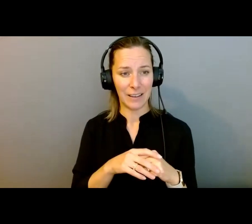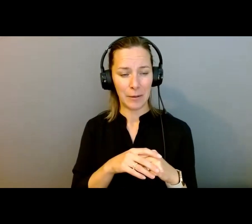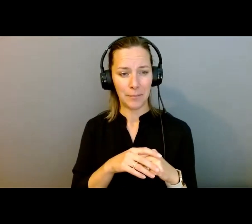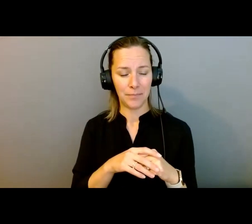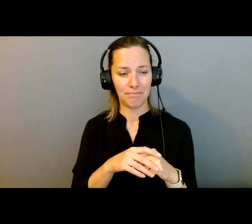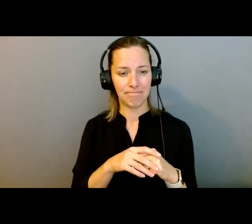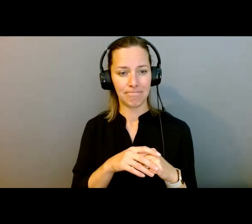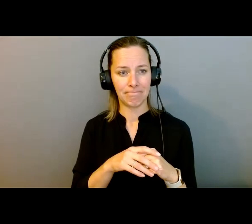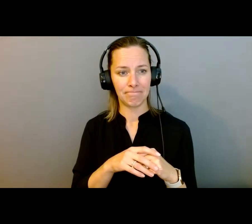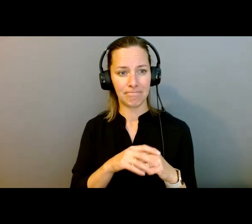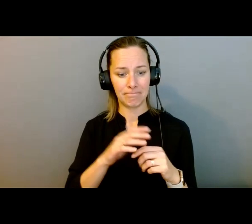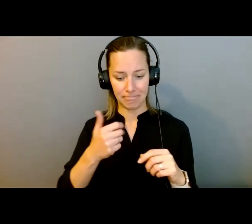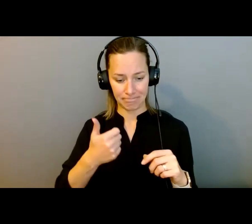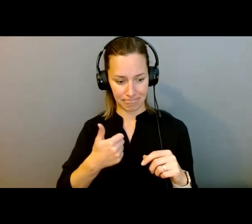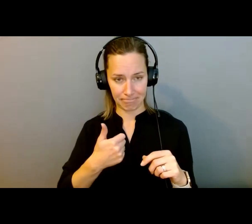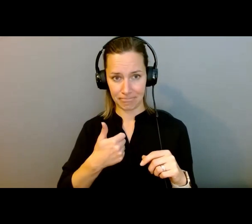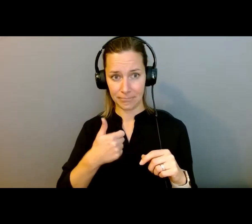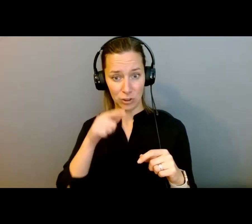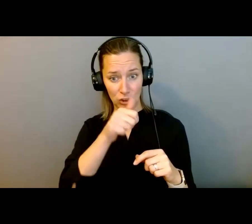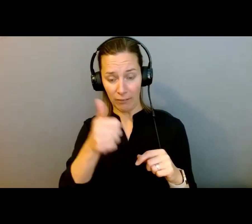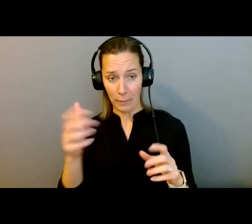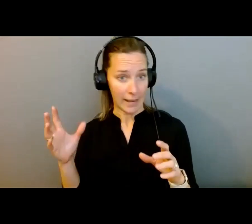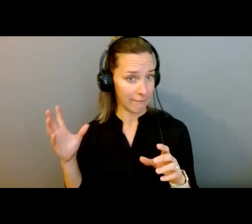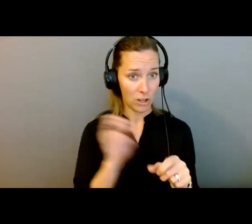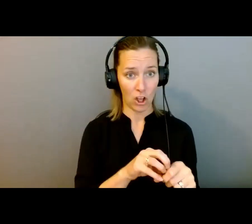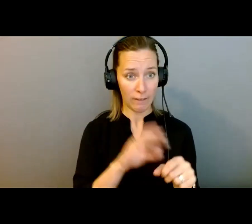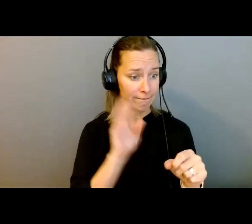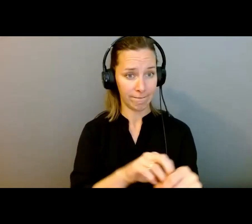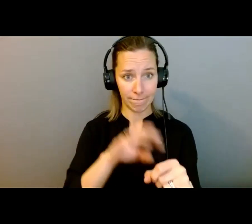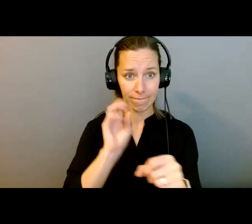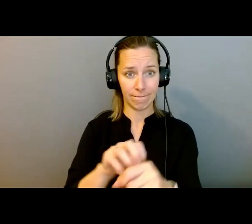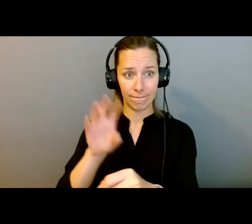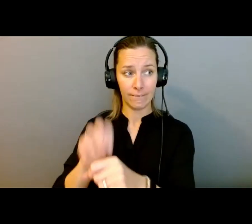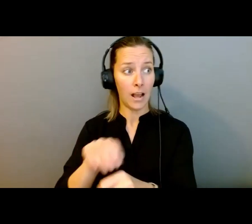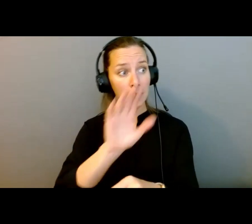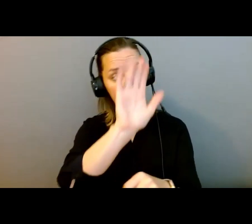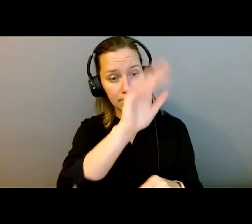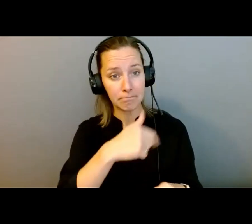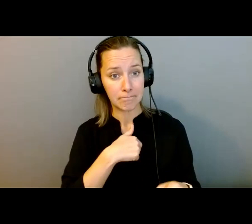having yourself at the tables that you can be at to say I'm interested, I want to know more,